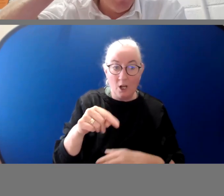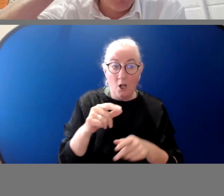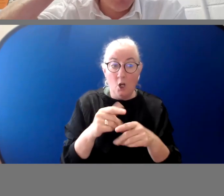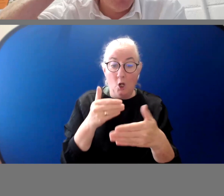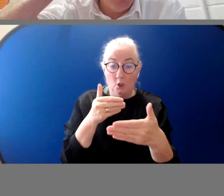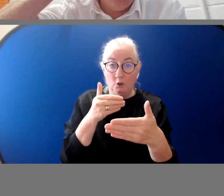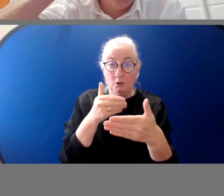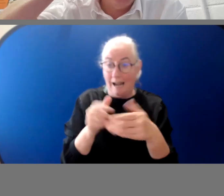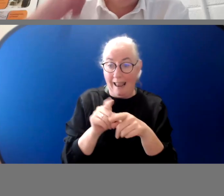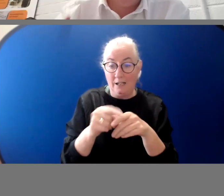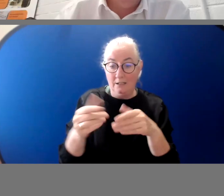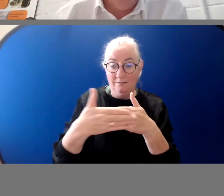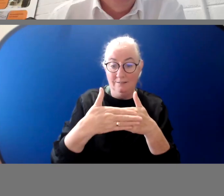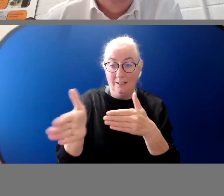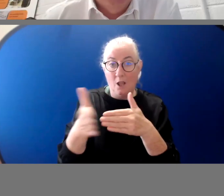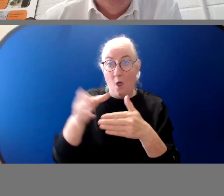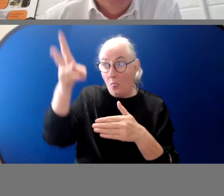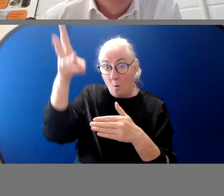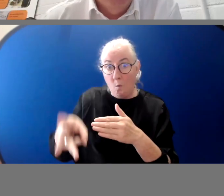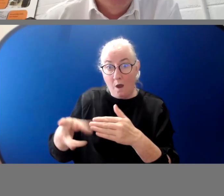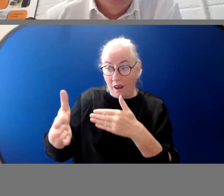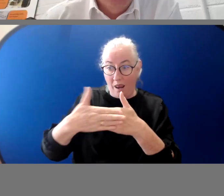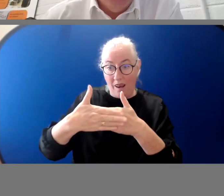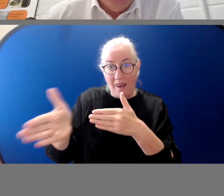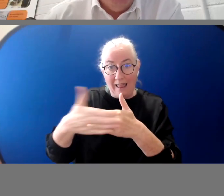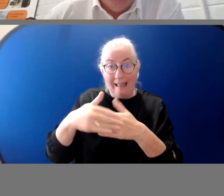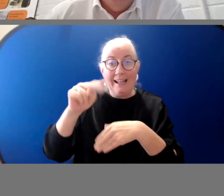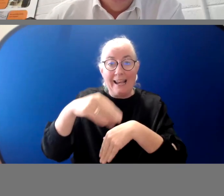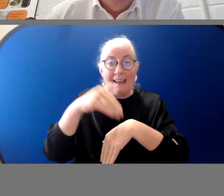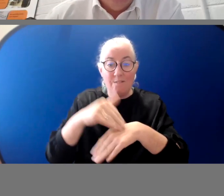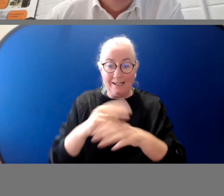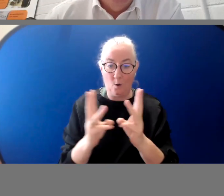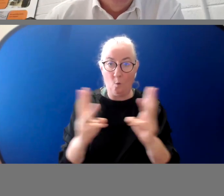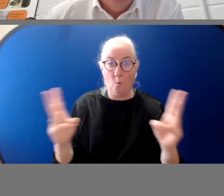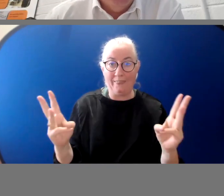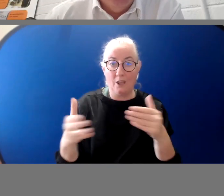wall so which could impact on the effective clear widths of doors and again your access control so